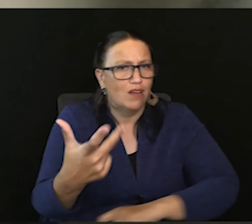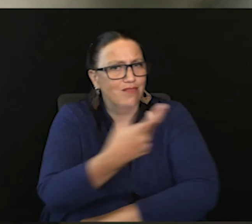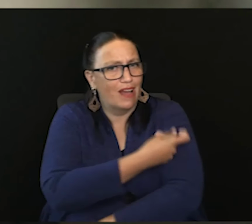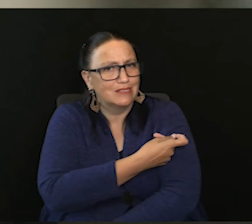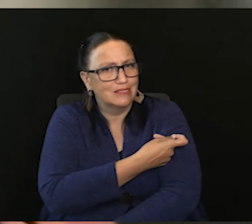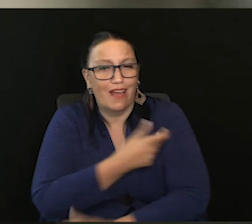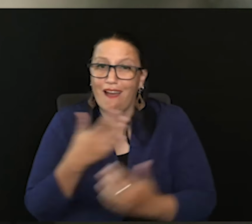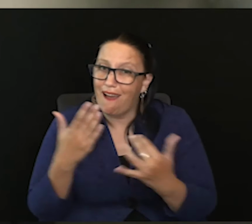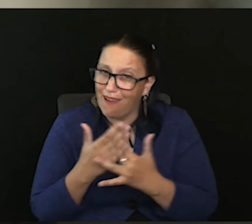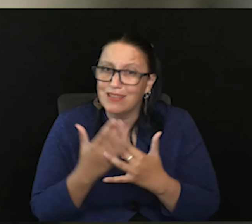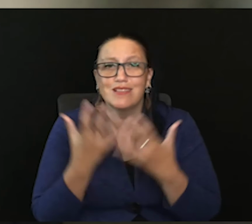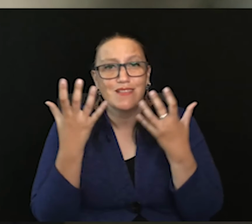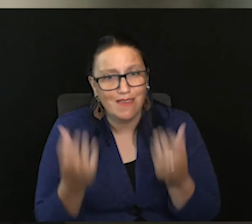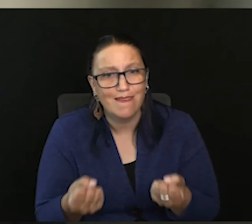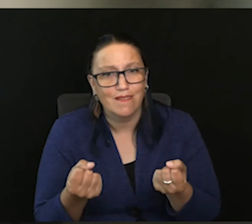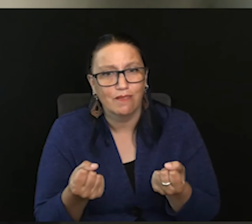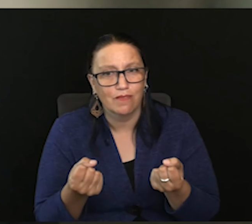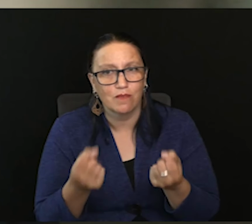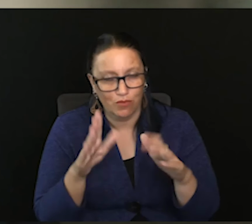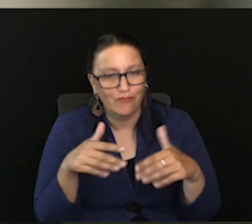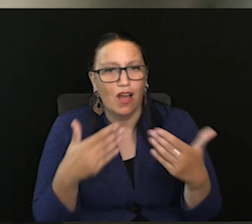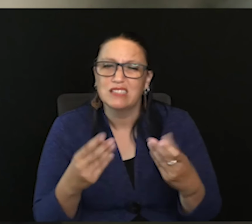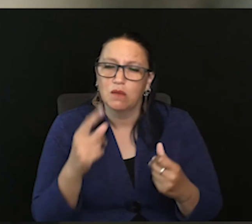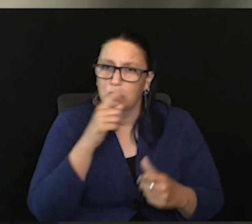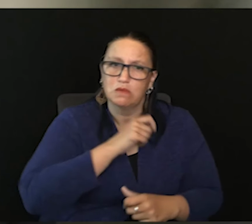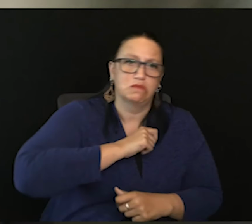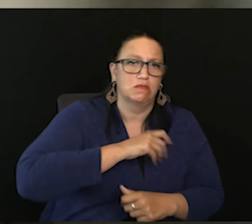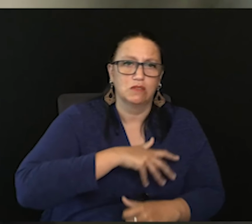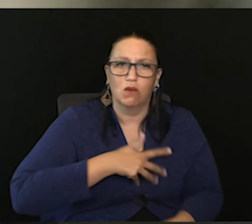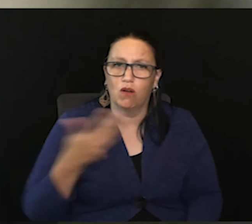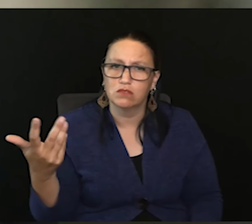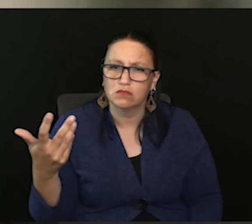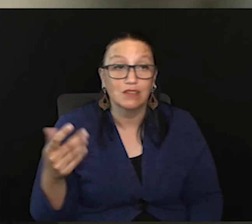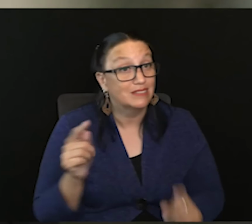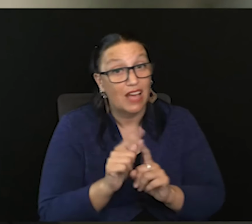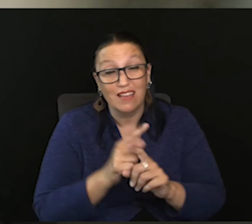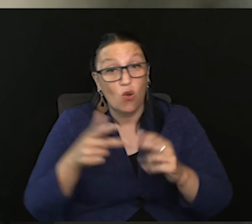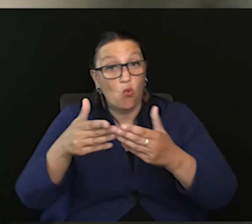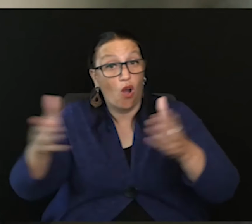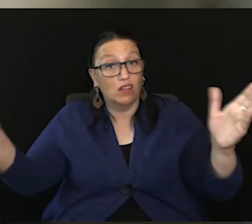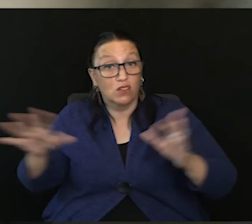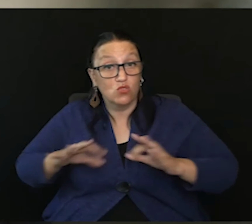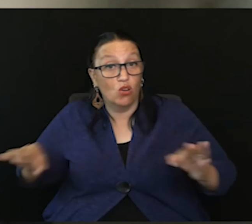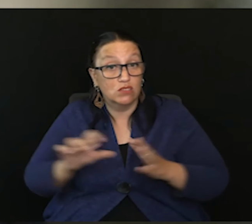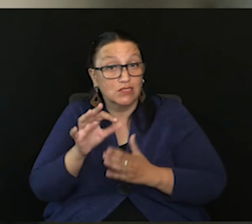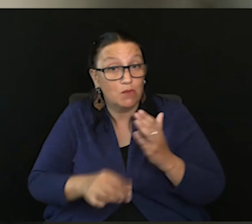Access, universal, but hesitancy, you can have pockets of it, as you do in the broader community.